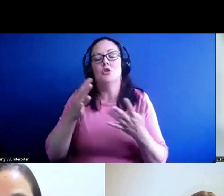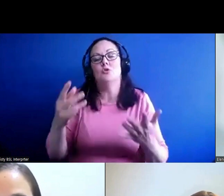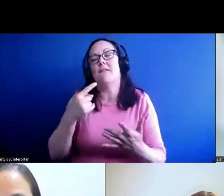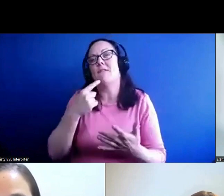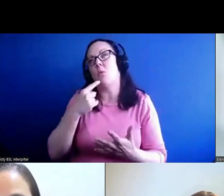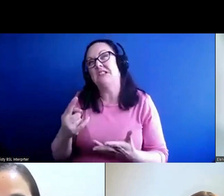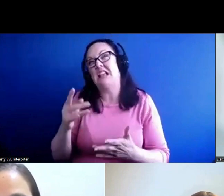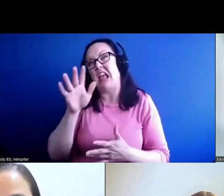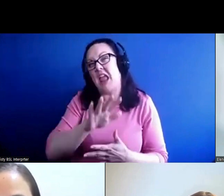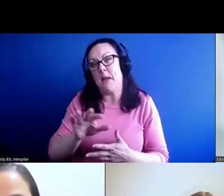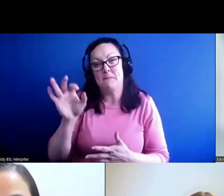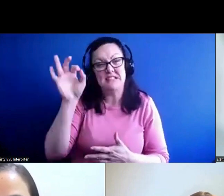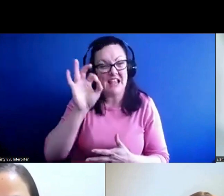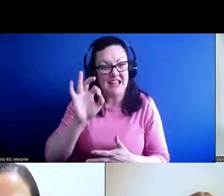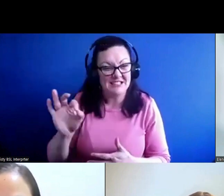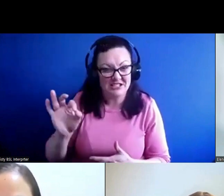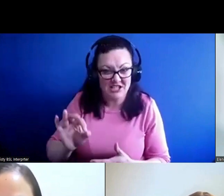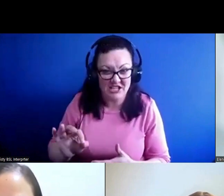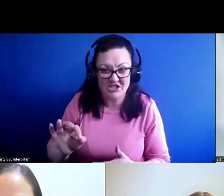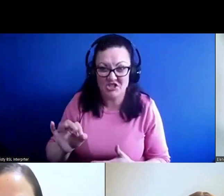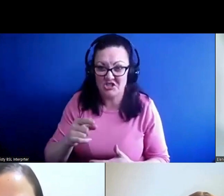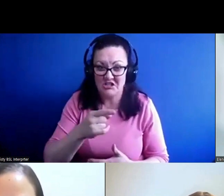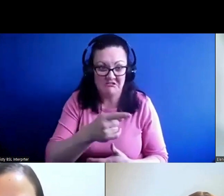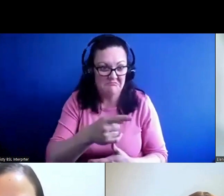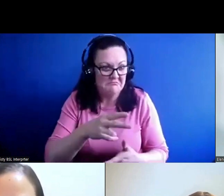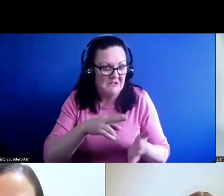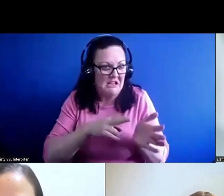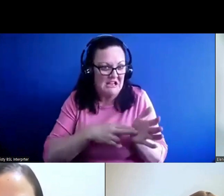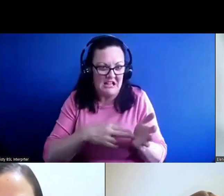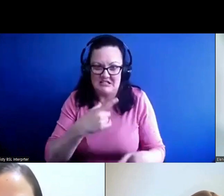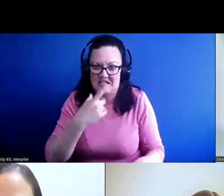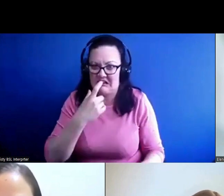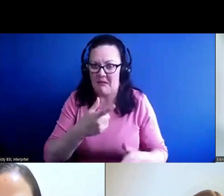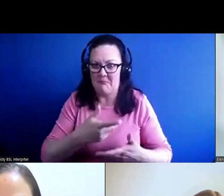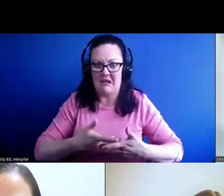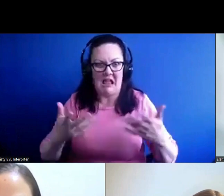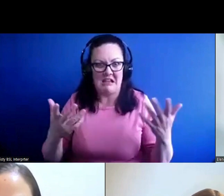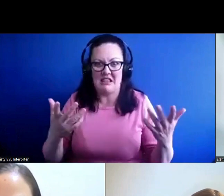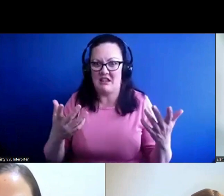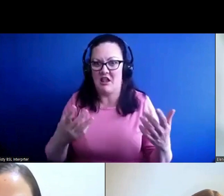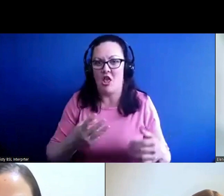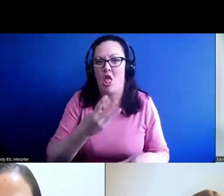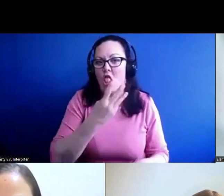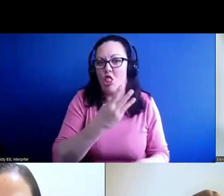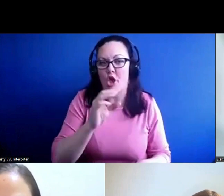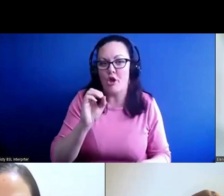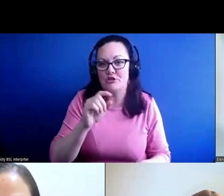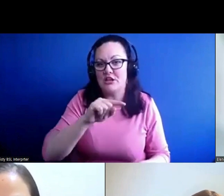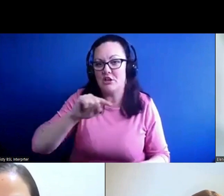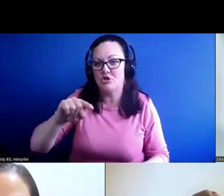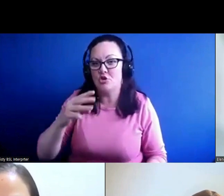that, Nancy, it can be anything from 30 to 35% of their time